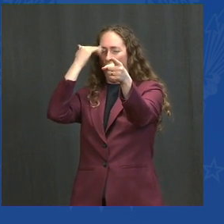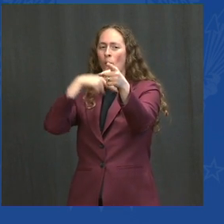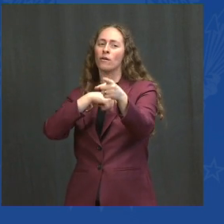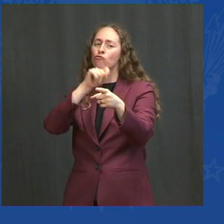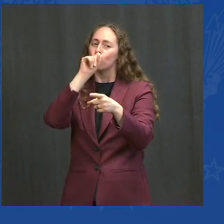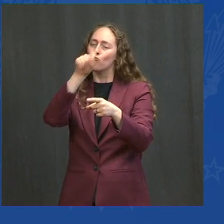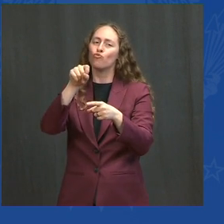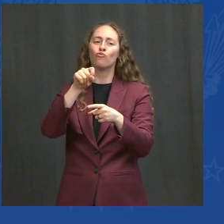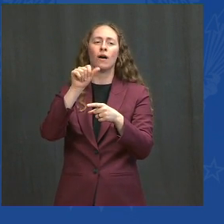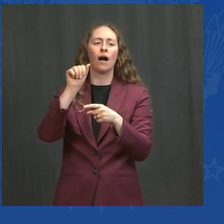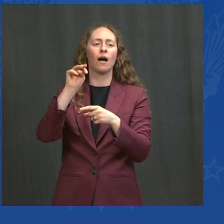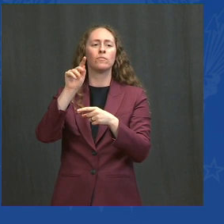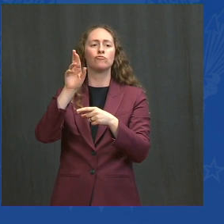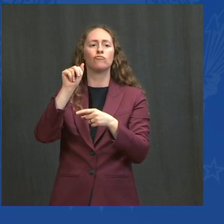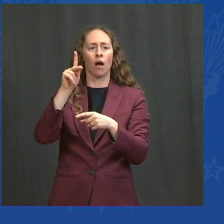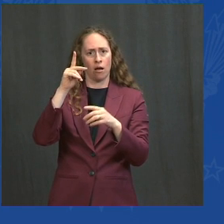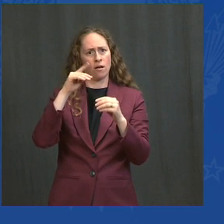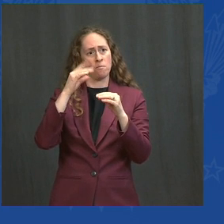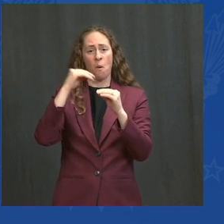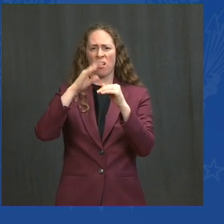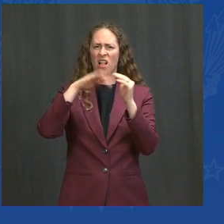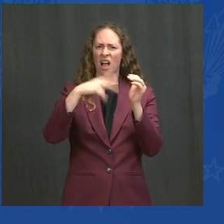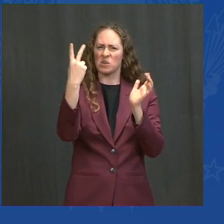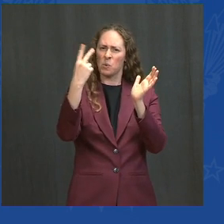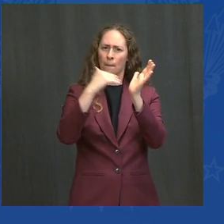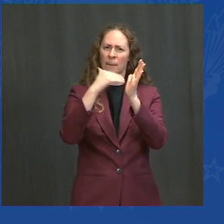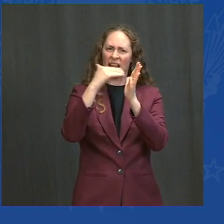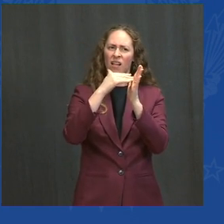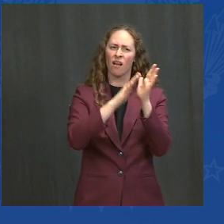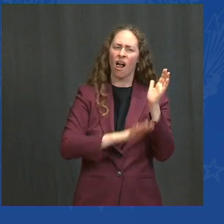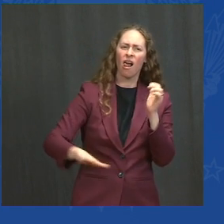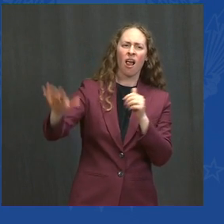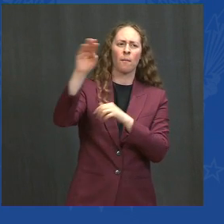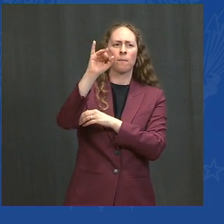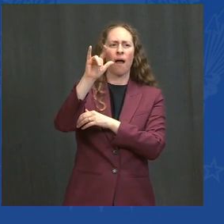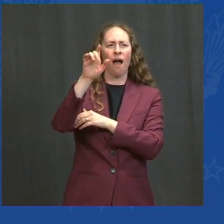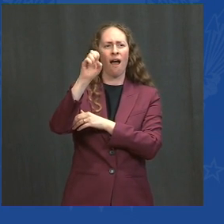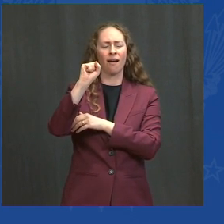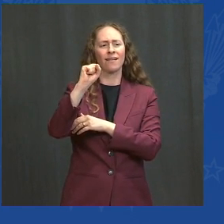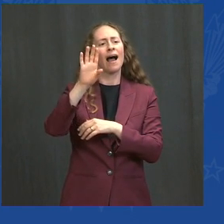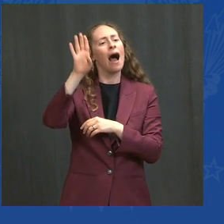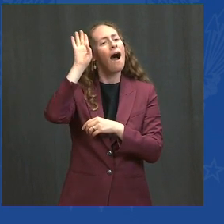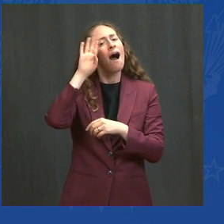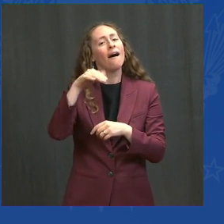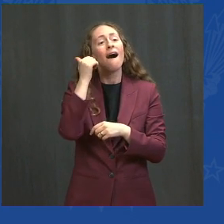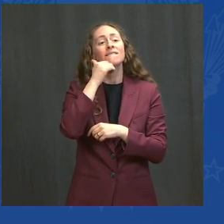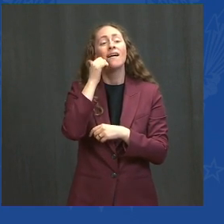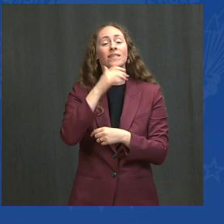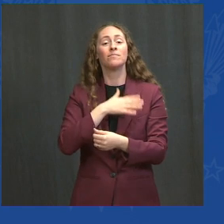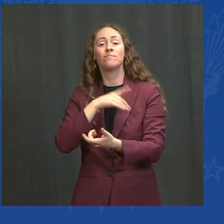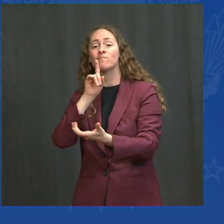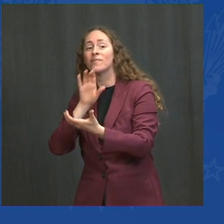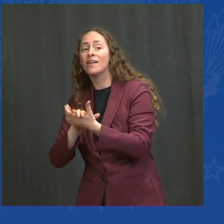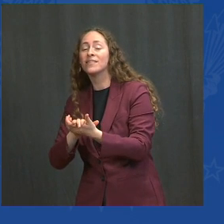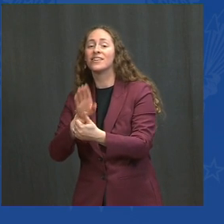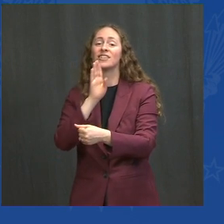I commuted every day. I get it. I know you think I'm nuts. But after my wife and daughter were killed, I decided to commute back and forth to Delaware.